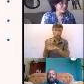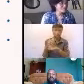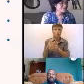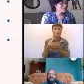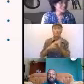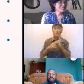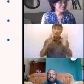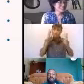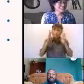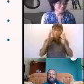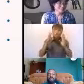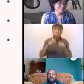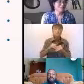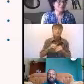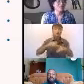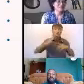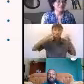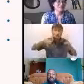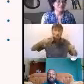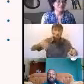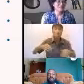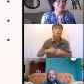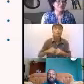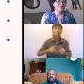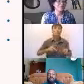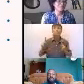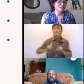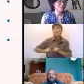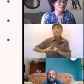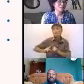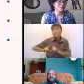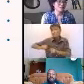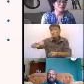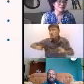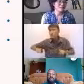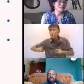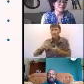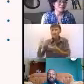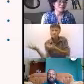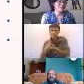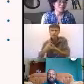yes, equity and anti-racism will require us to reconsider the method in which we make